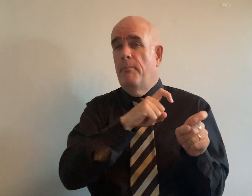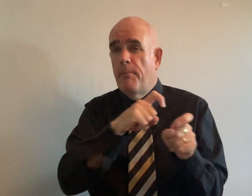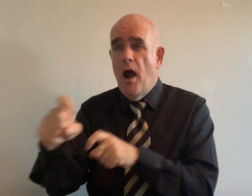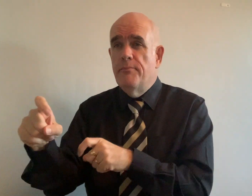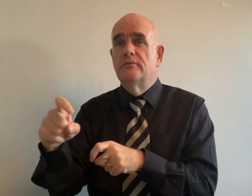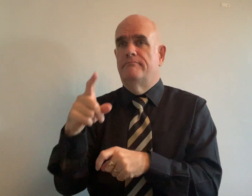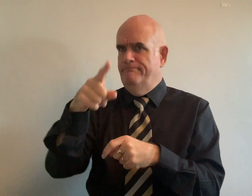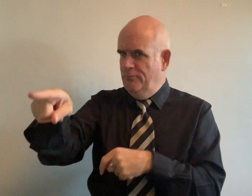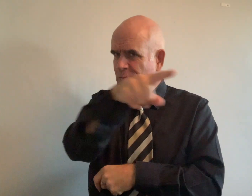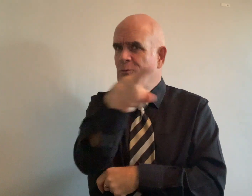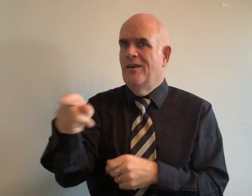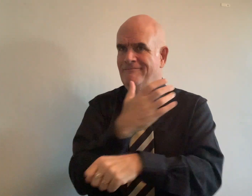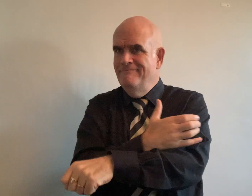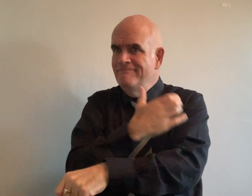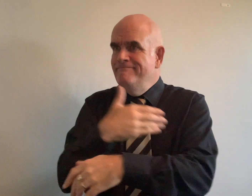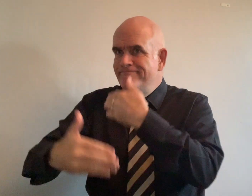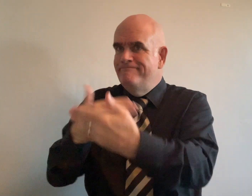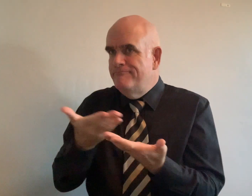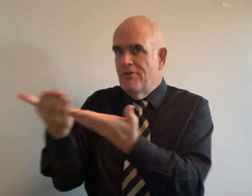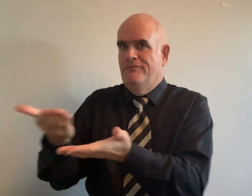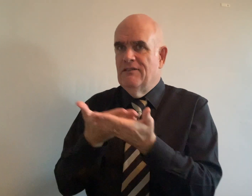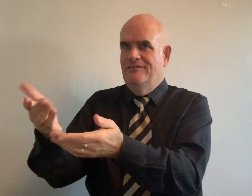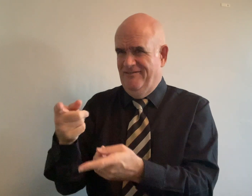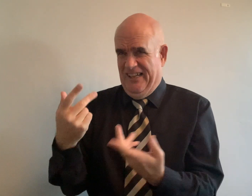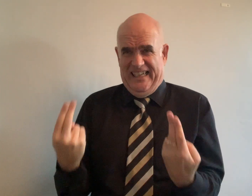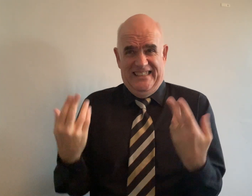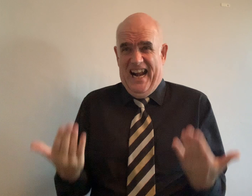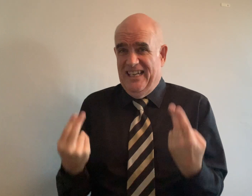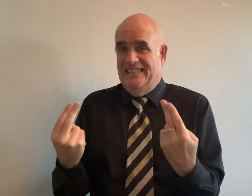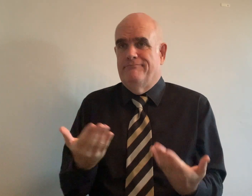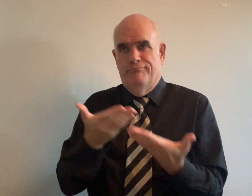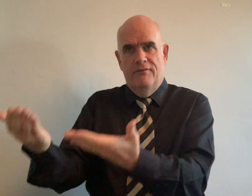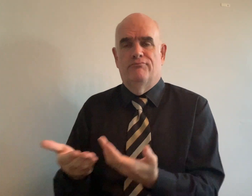which they've settled, be it temporarily or permanently, and you continue to do so